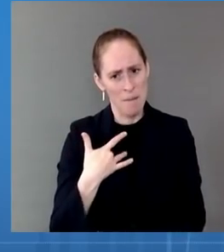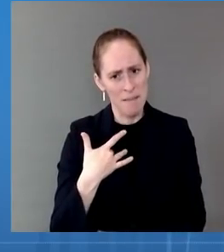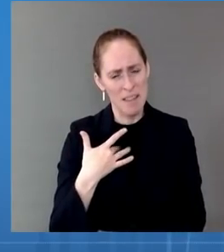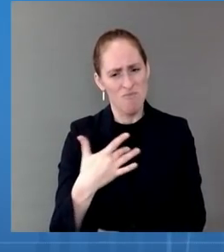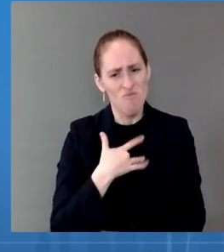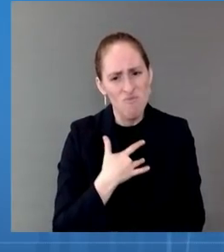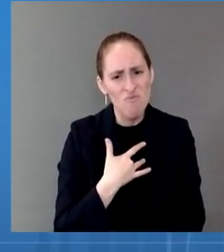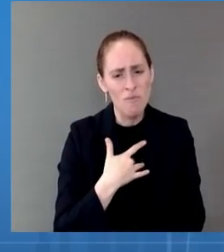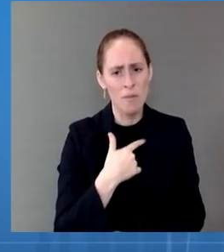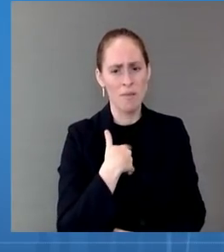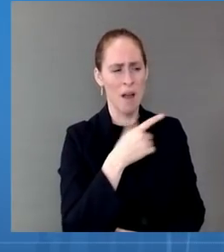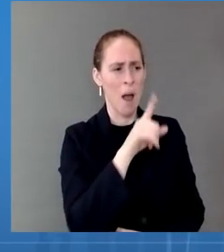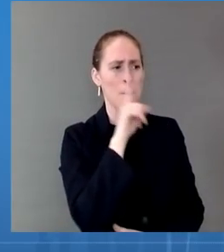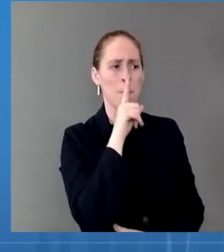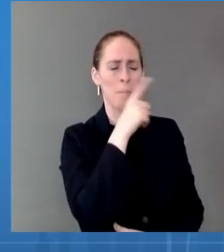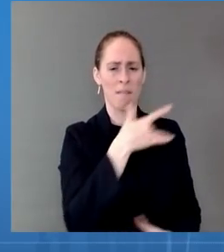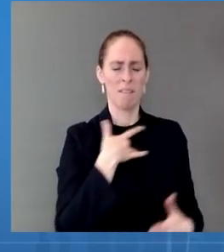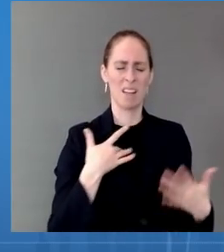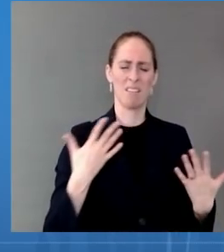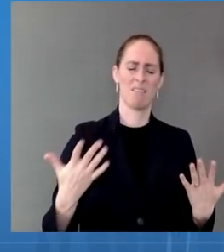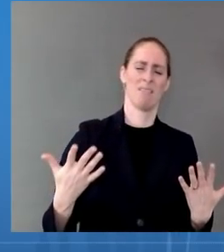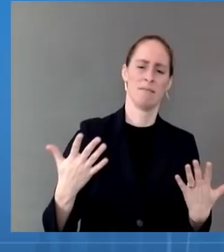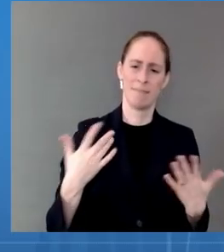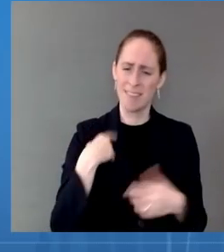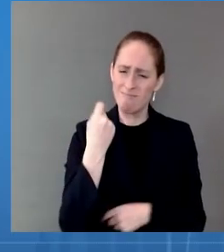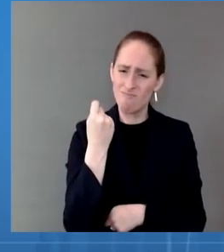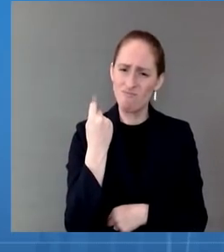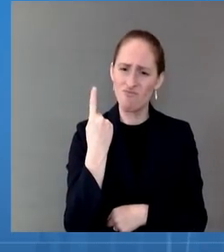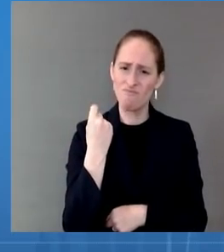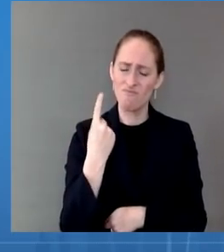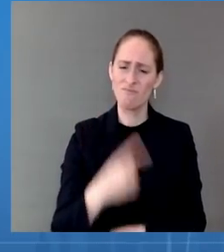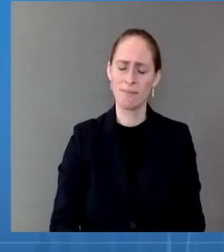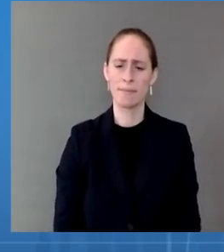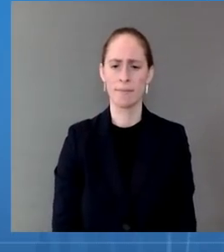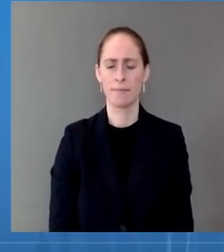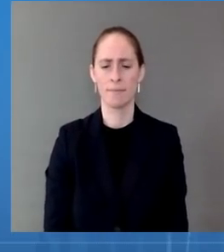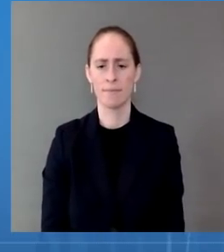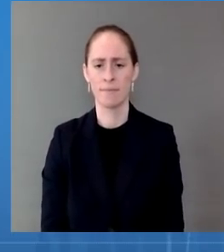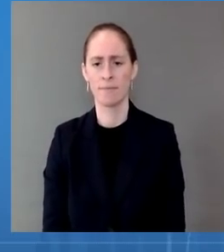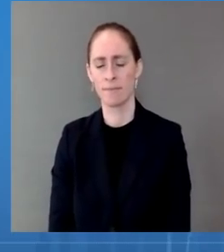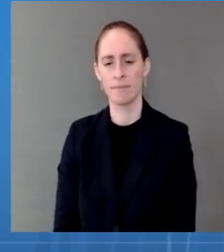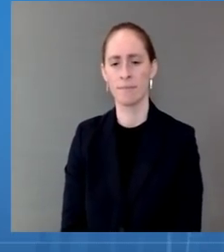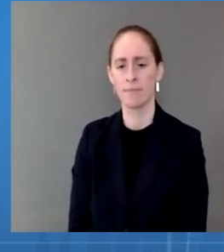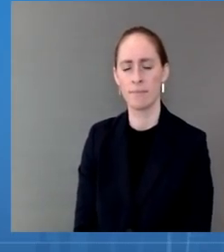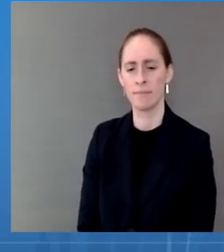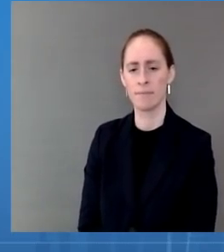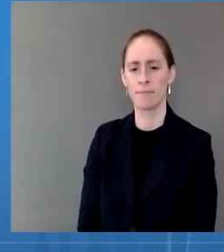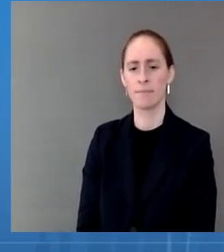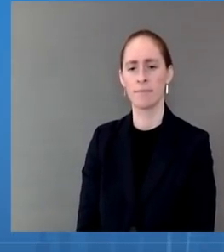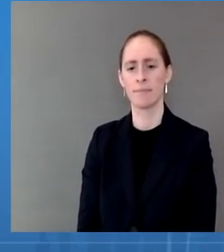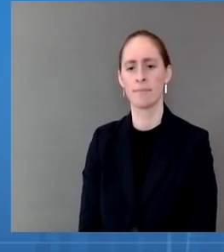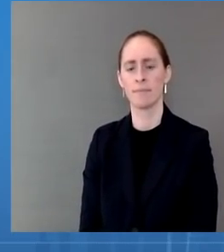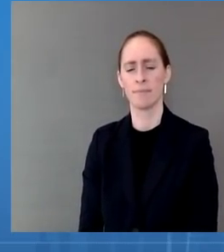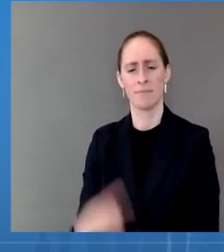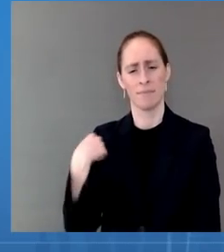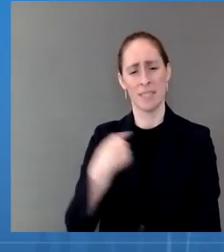is looking at the evidence that would get us to pull back on that. And the CDC will be doing some modeling studies